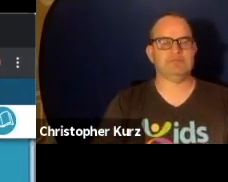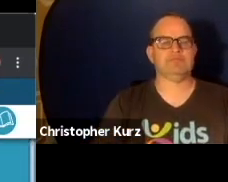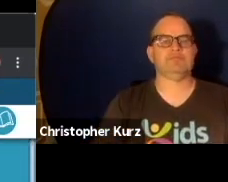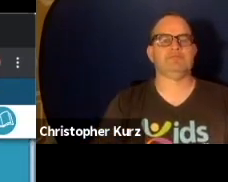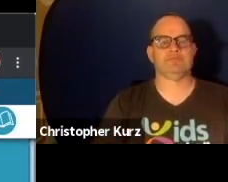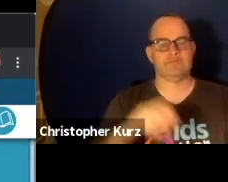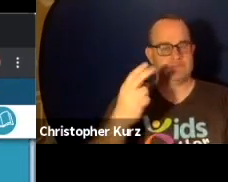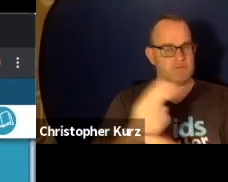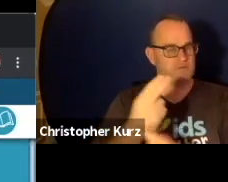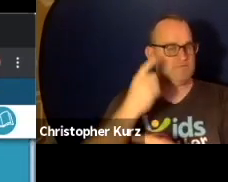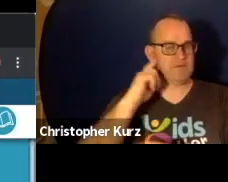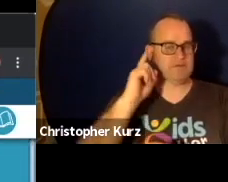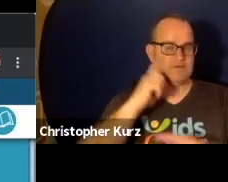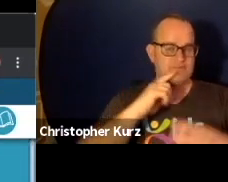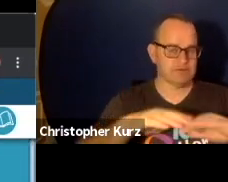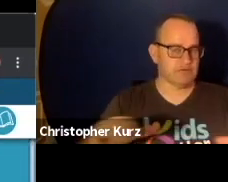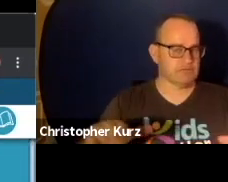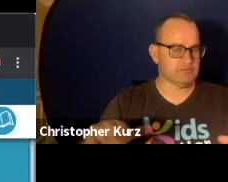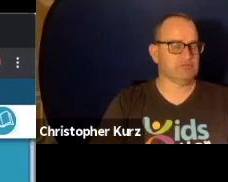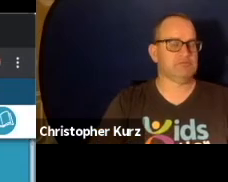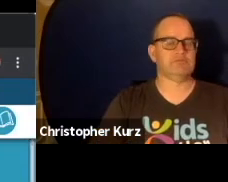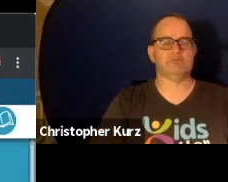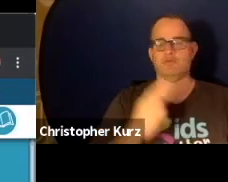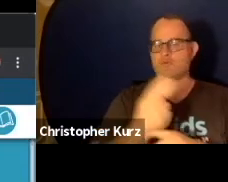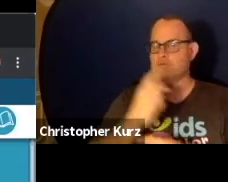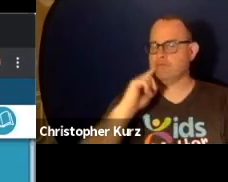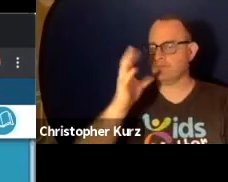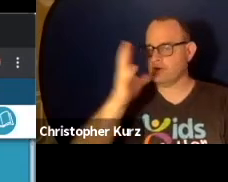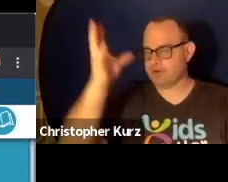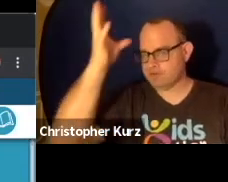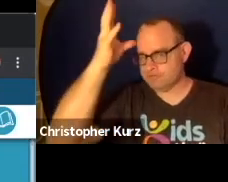to measure their progress along the way.